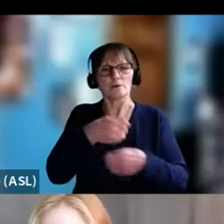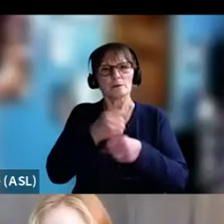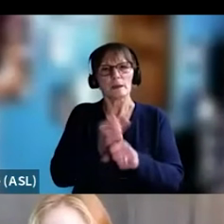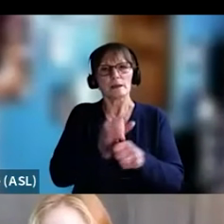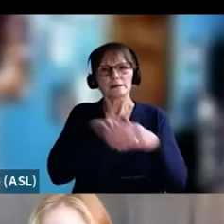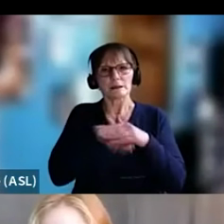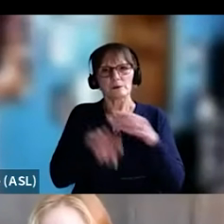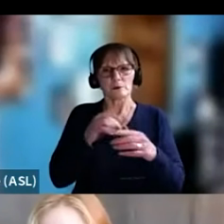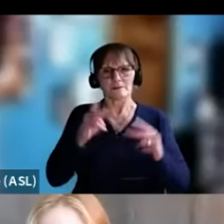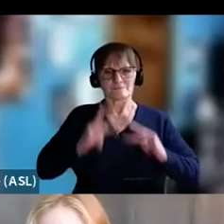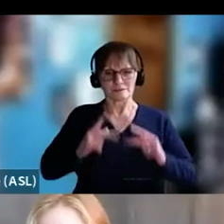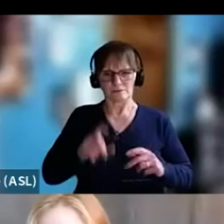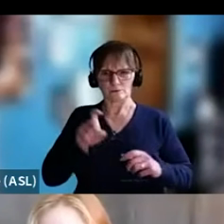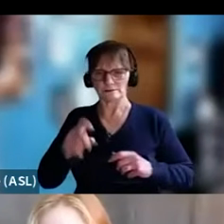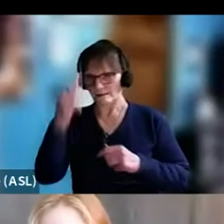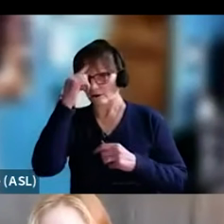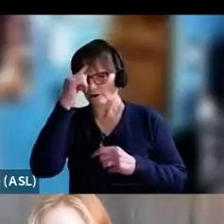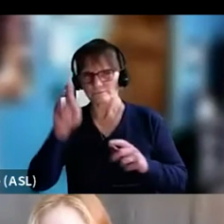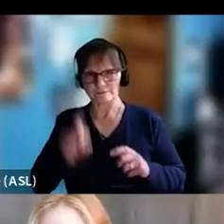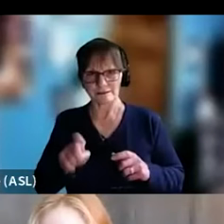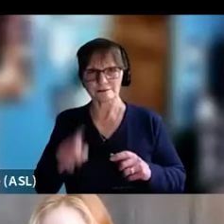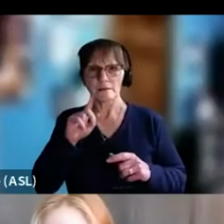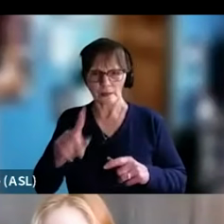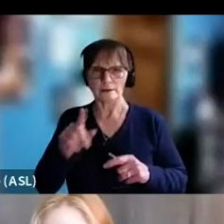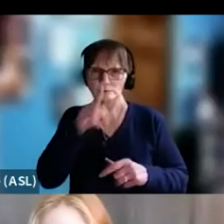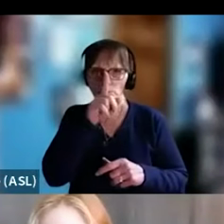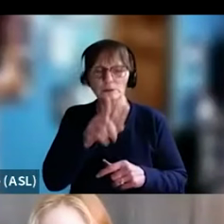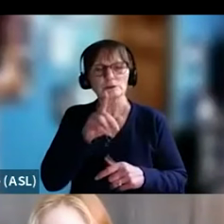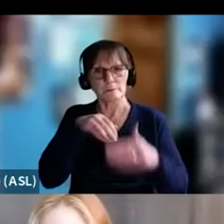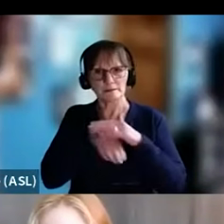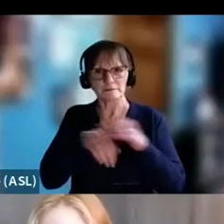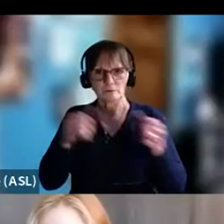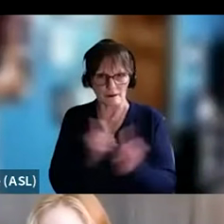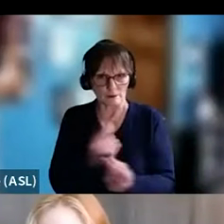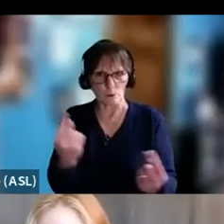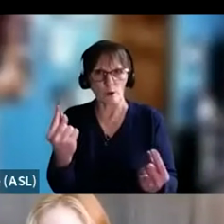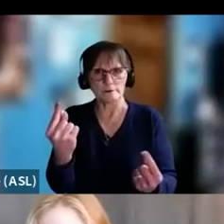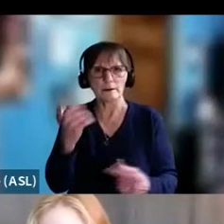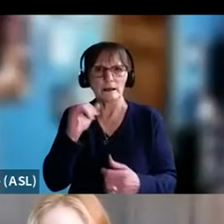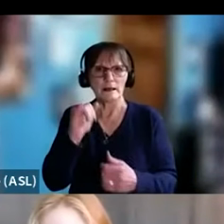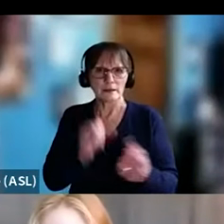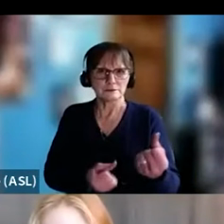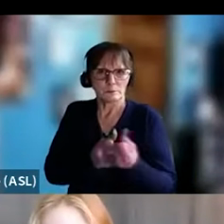with physical needs and cognitive needs then it's really gonna be accessible for everybody and that supports that aging in place piece.